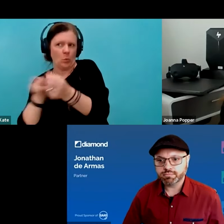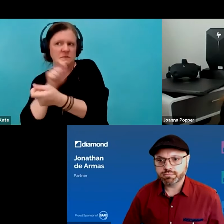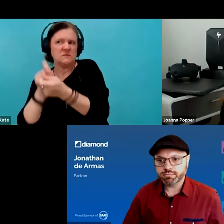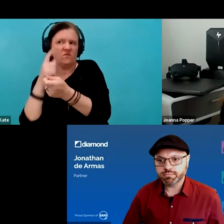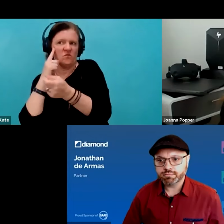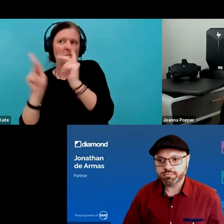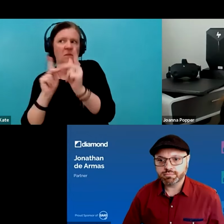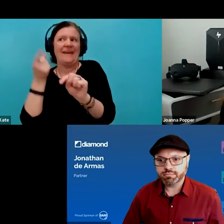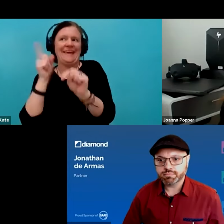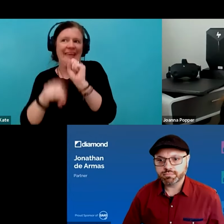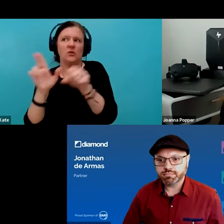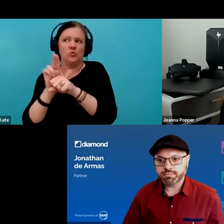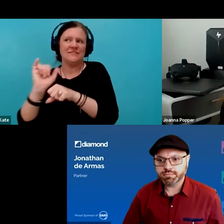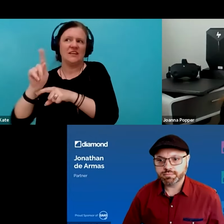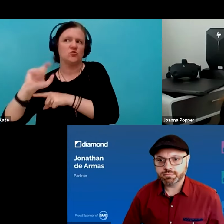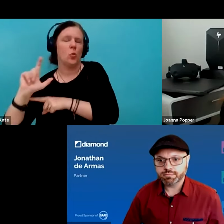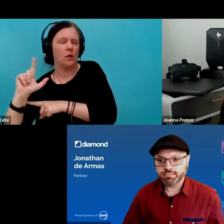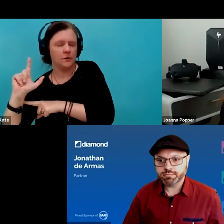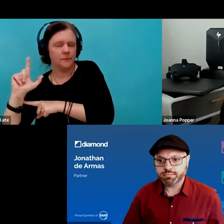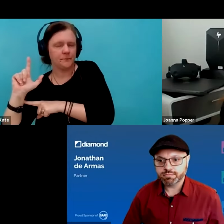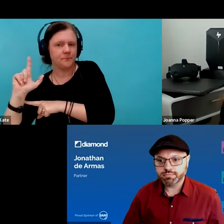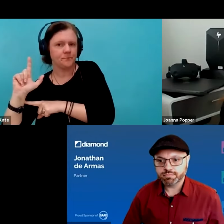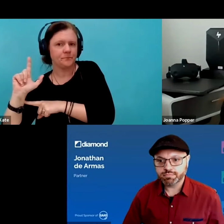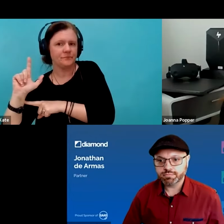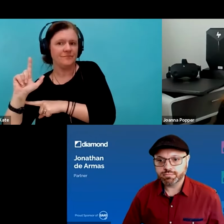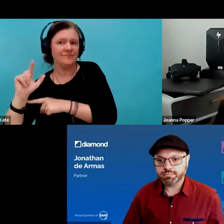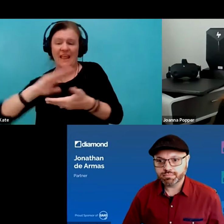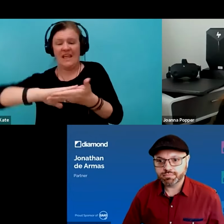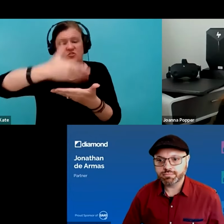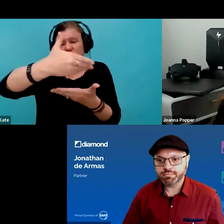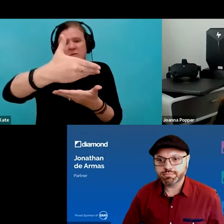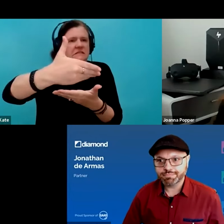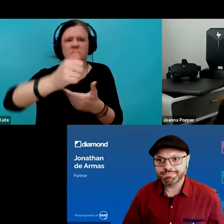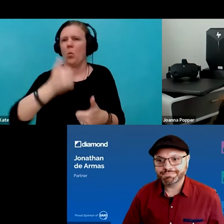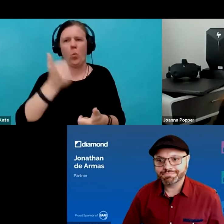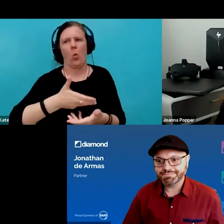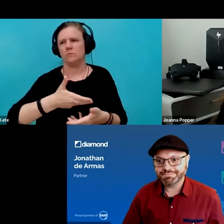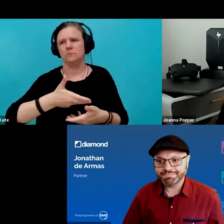really can't use that tool. And I don't think screens are going away by any means you're always going to have screens in your house.